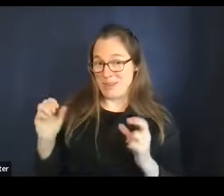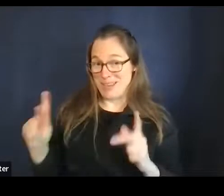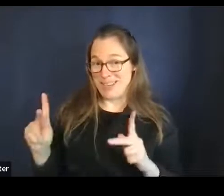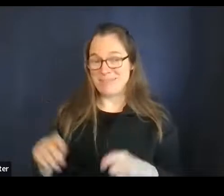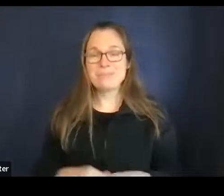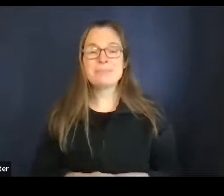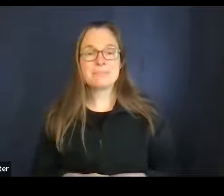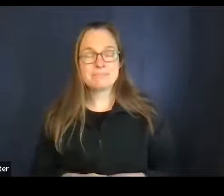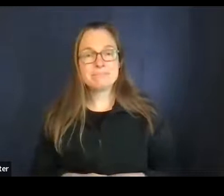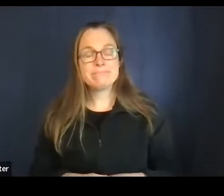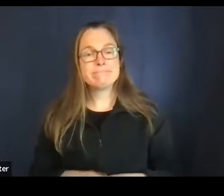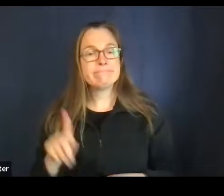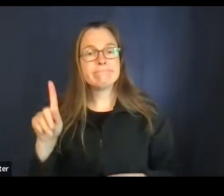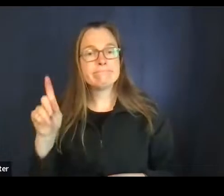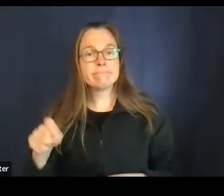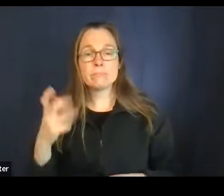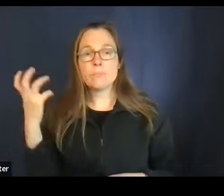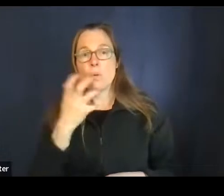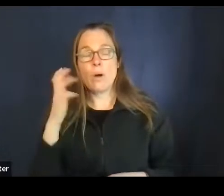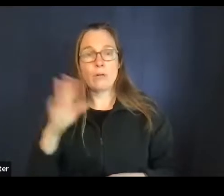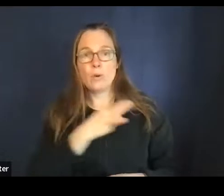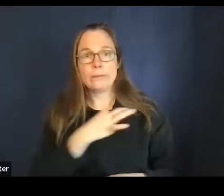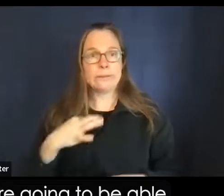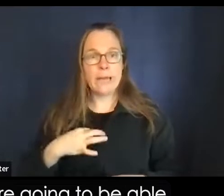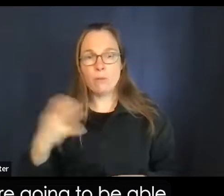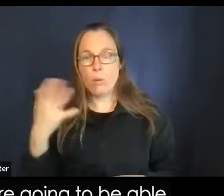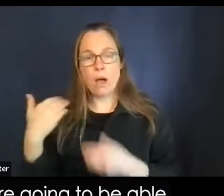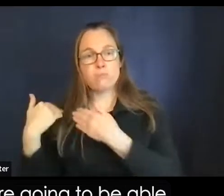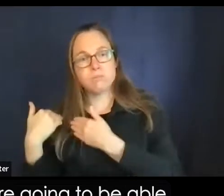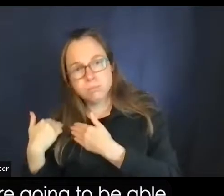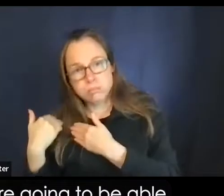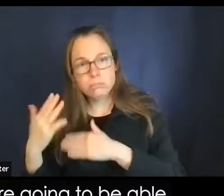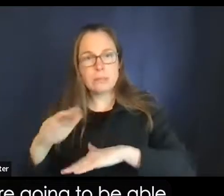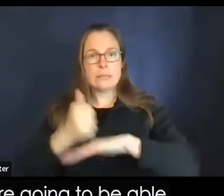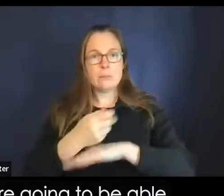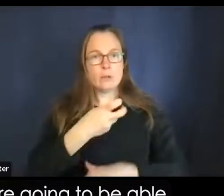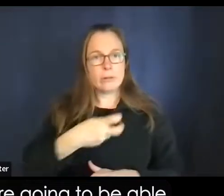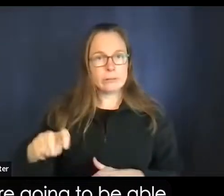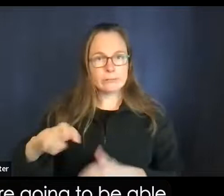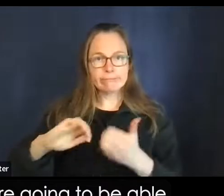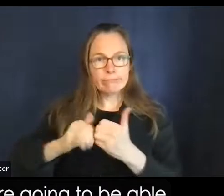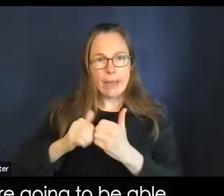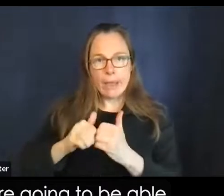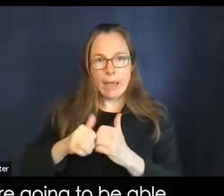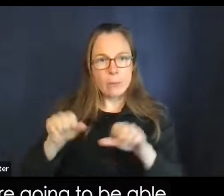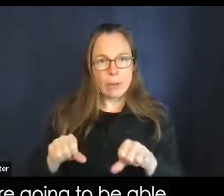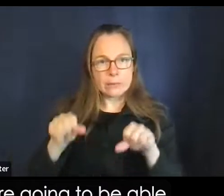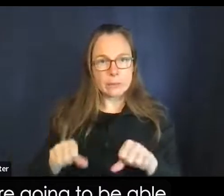This is obviously a big lift for your staff to implement this transition. How do you ensure that they're going to be able to keep up with their daily work that they are in front of them?